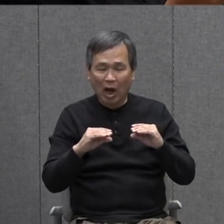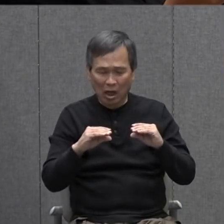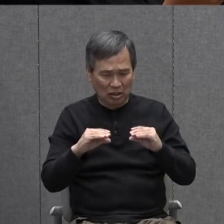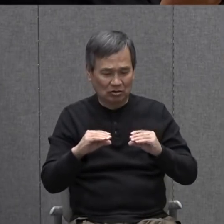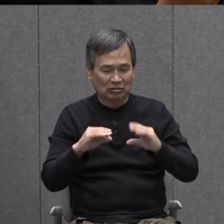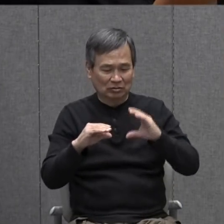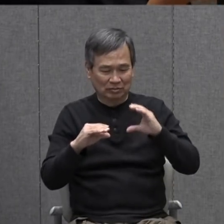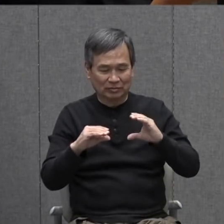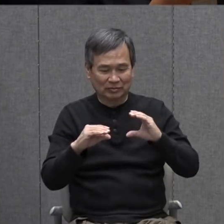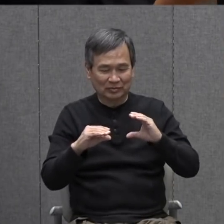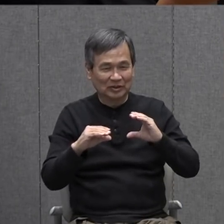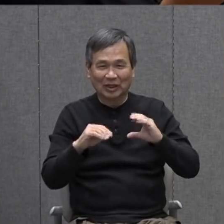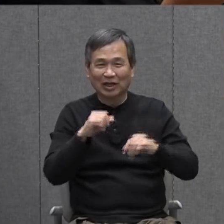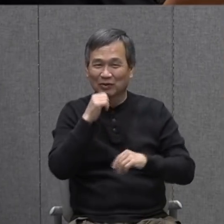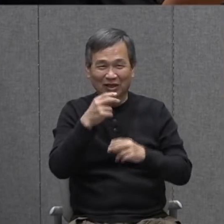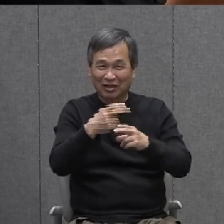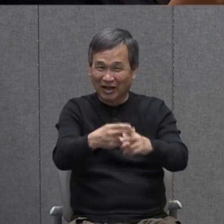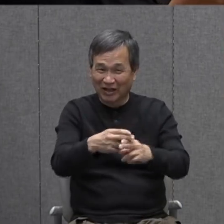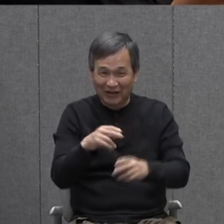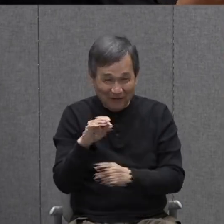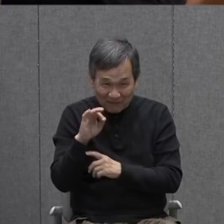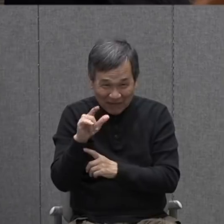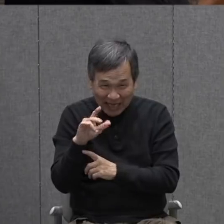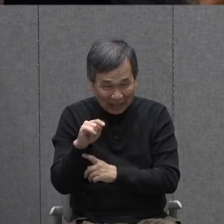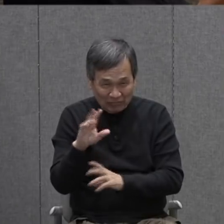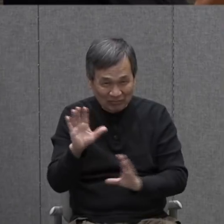so I wouldn't describe this shape as being flat.